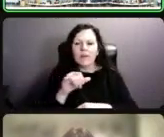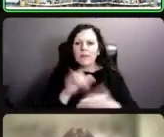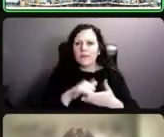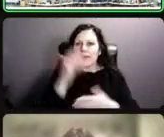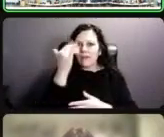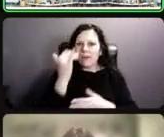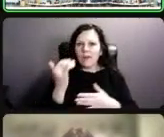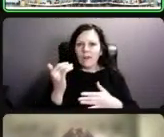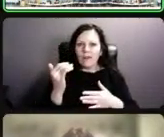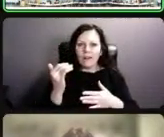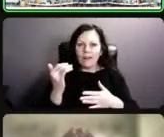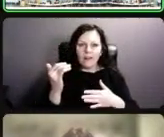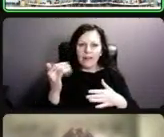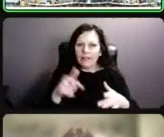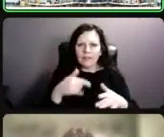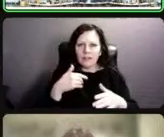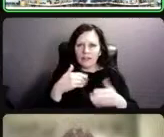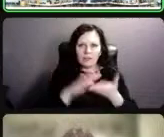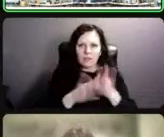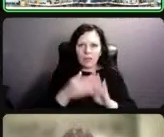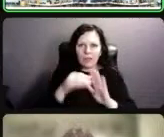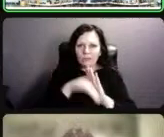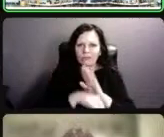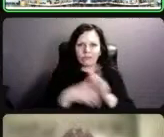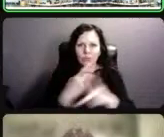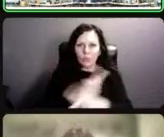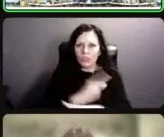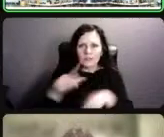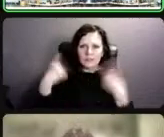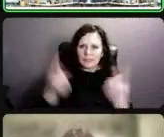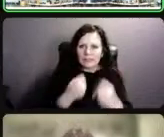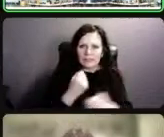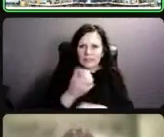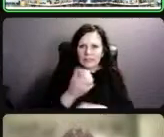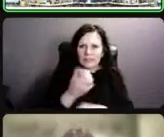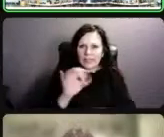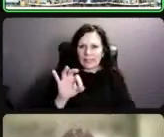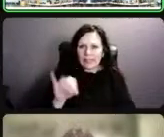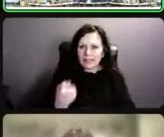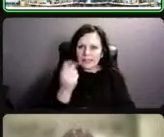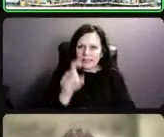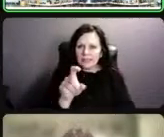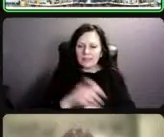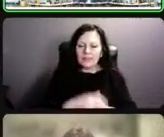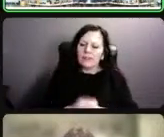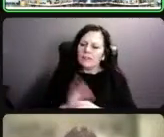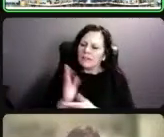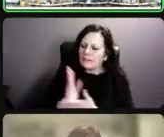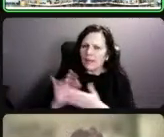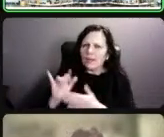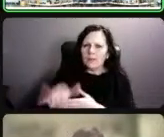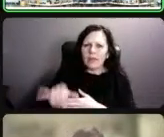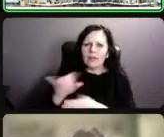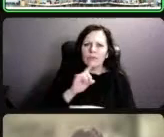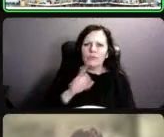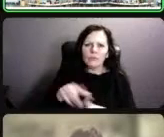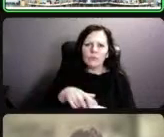JUST TYPES OF GOVERNMENT OR DO YOU SEE THEM THE SAMEE? S WHY IT'S IT'S GOING IT'S